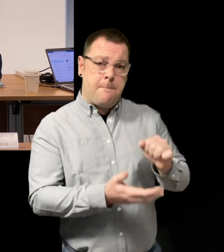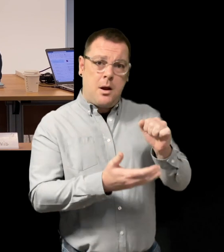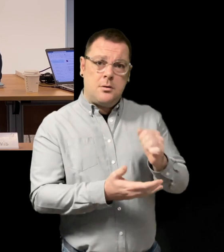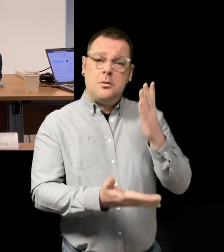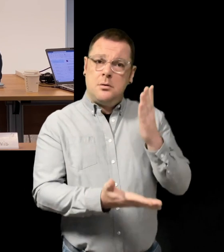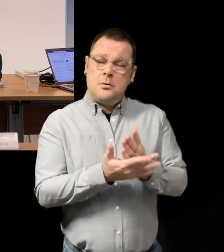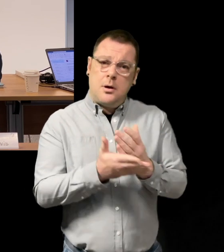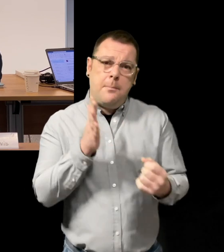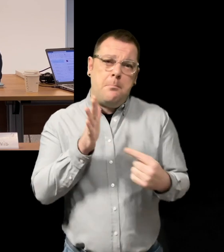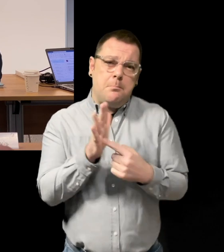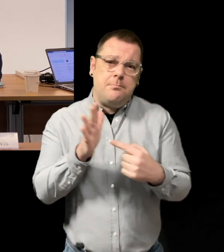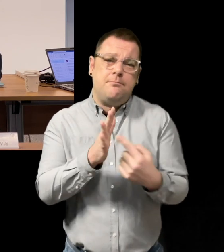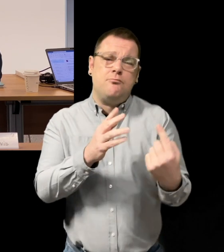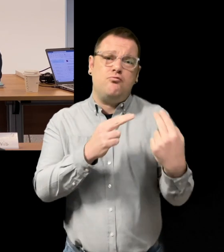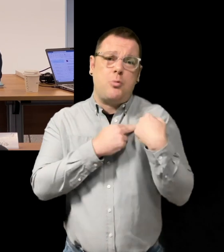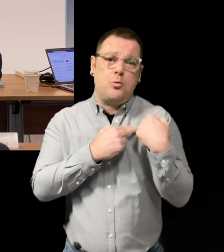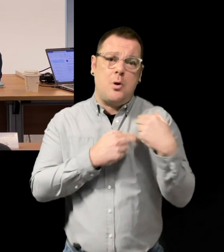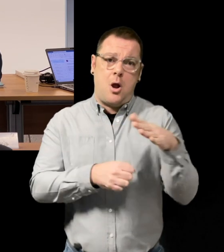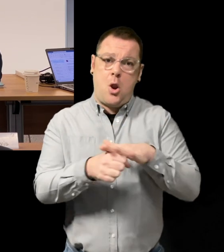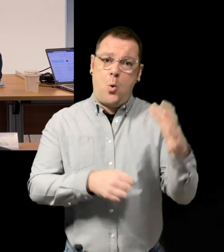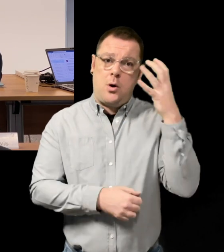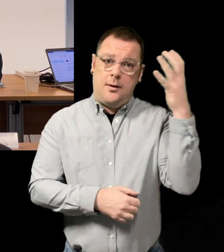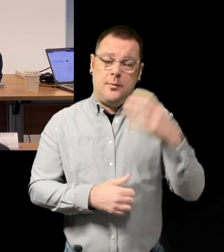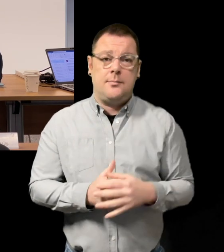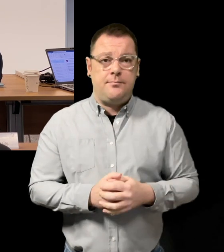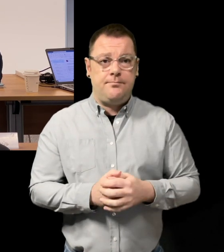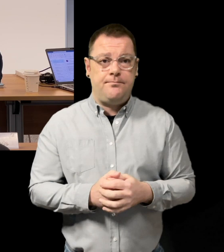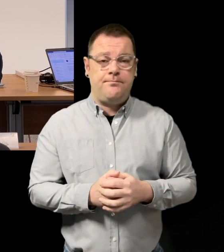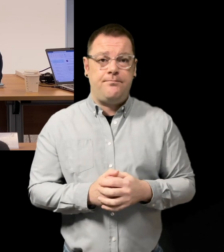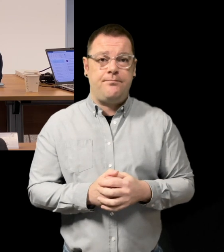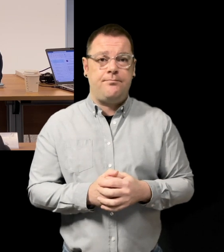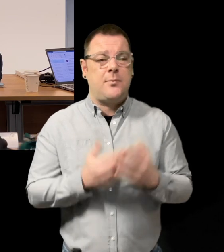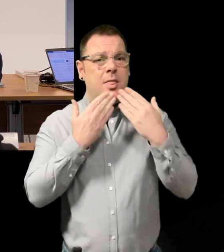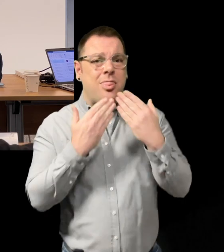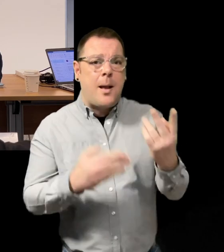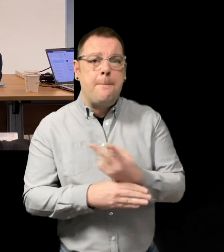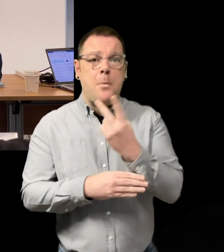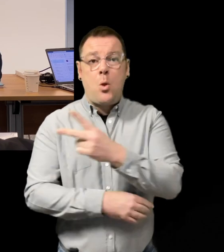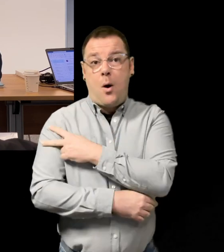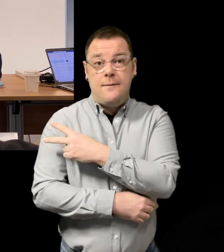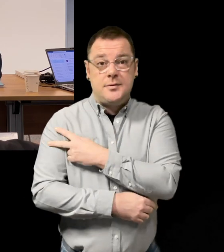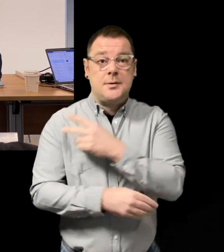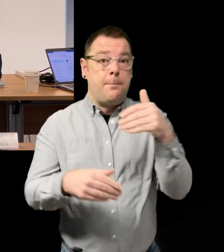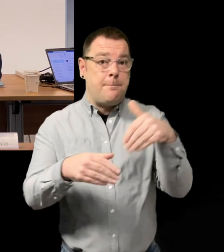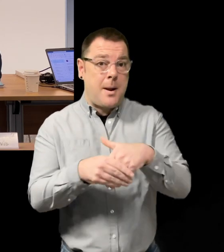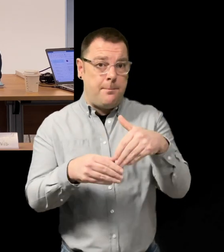are an absolutely essential responsibility of local governments. And can I start by thanking both officers and members